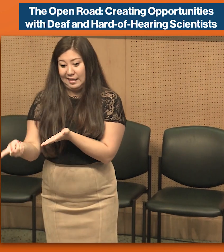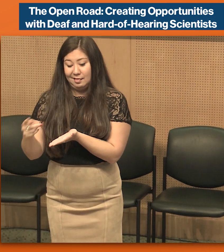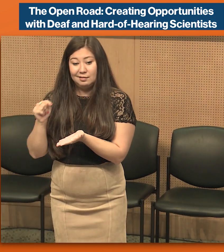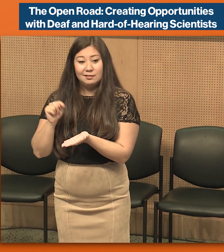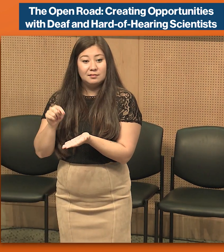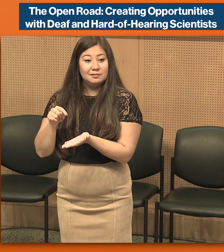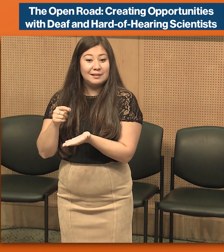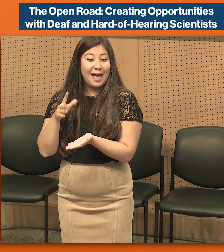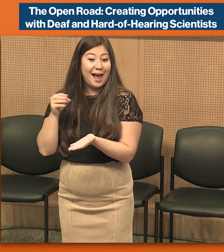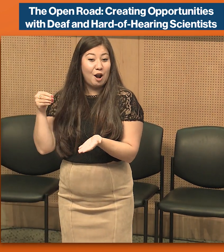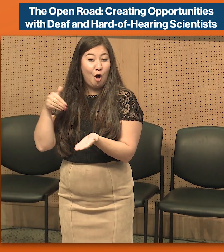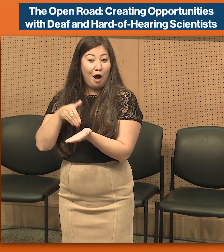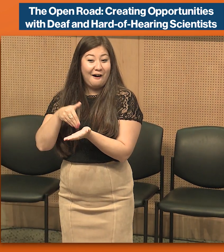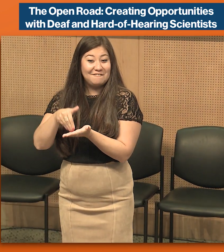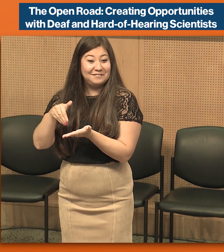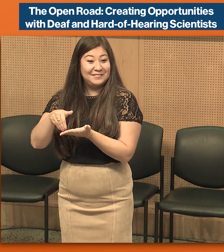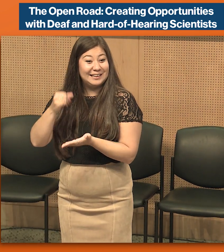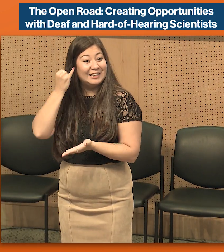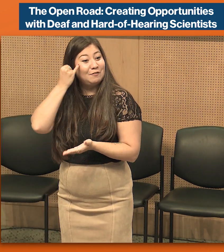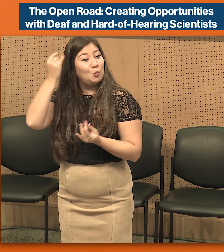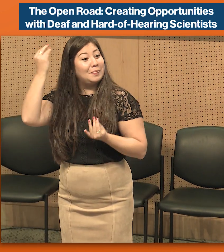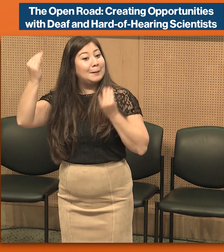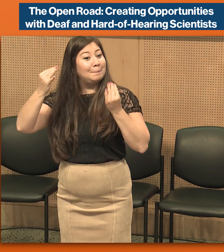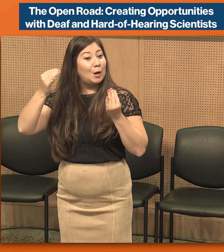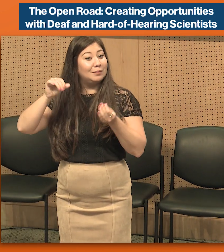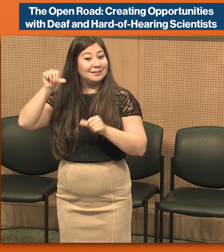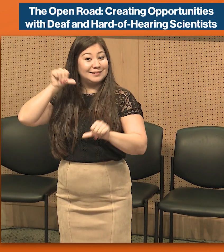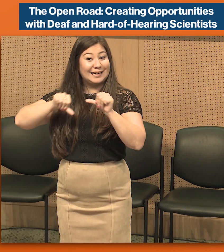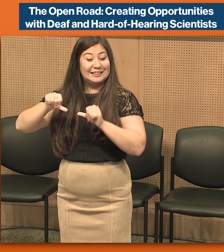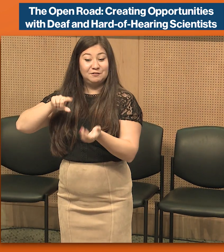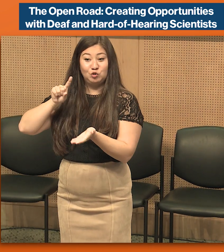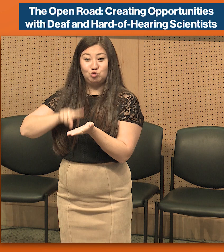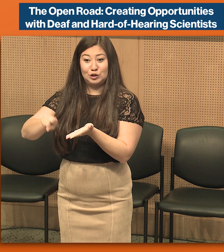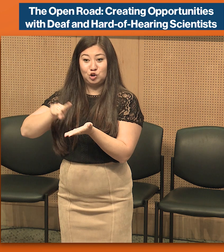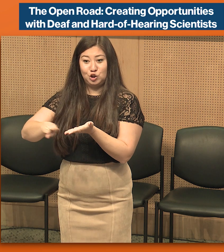taking risks is important. Sometimes you're going to fail.